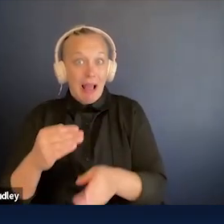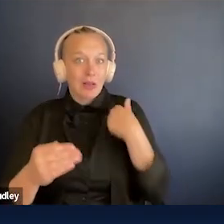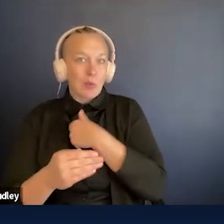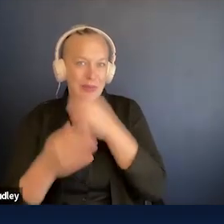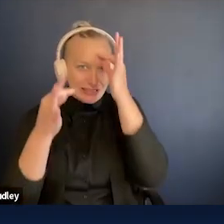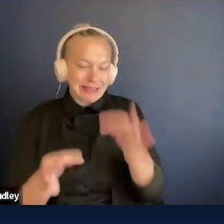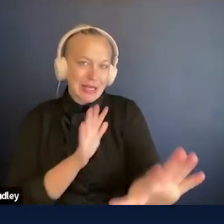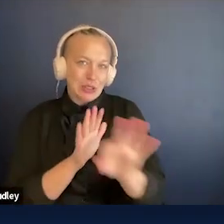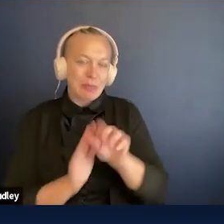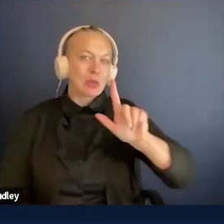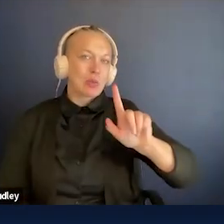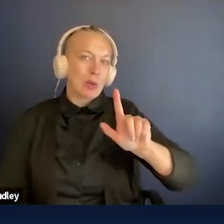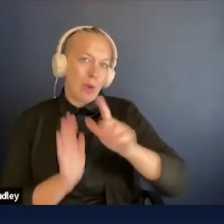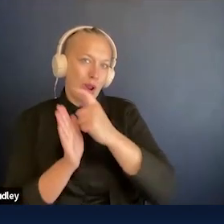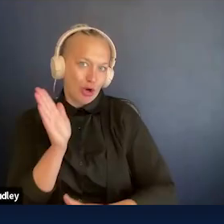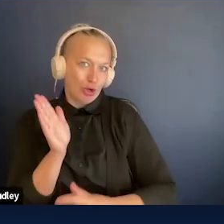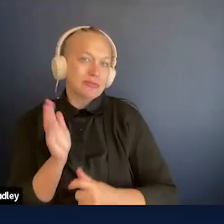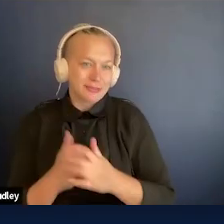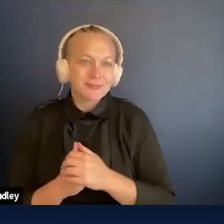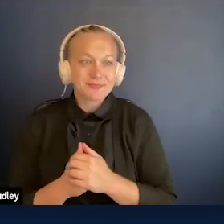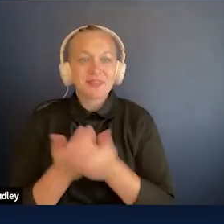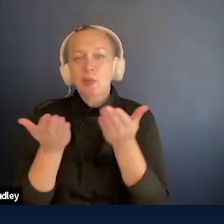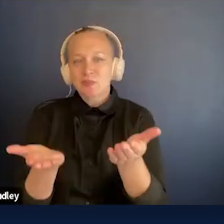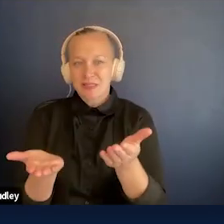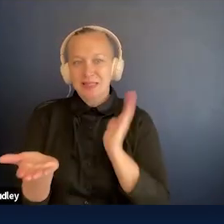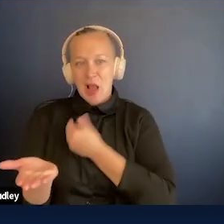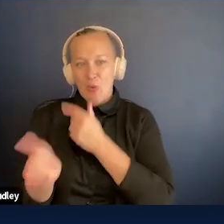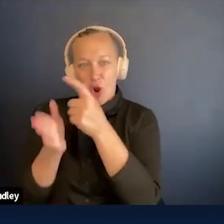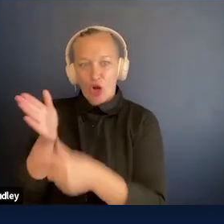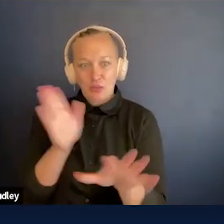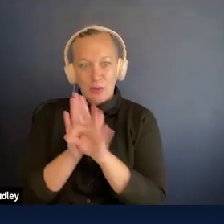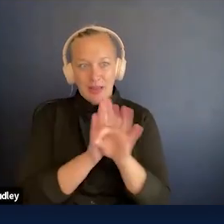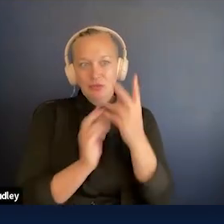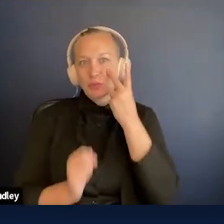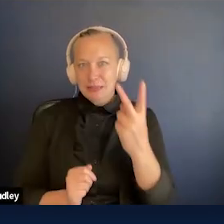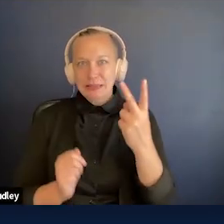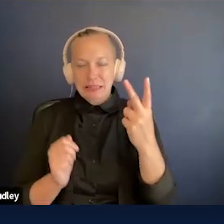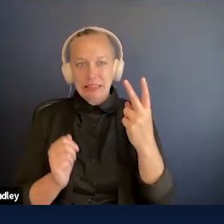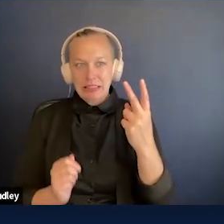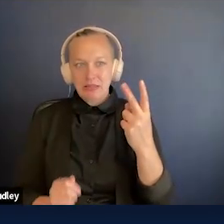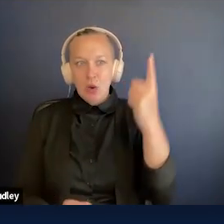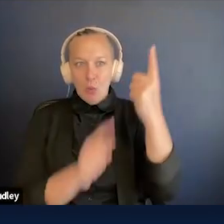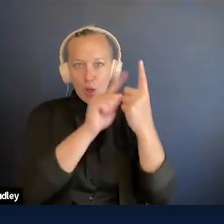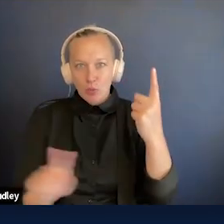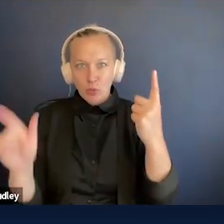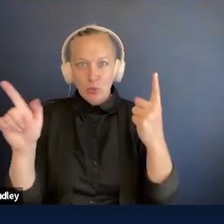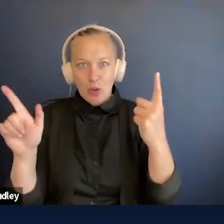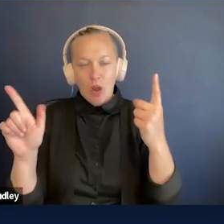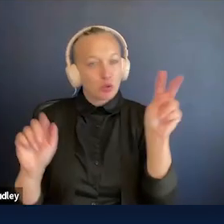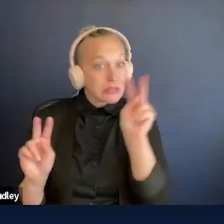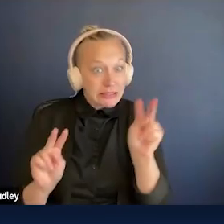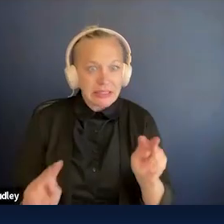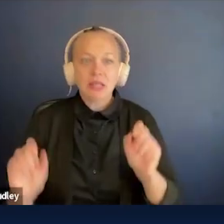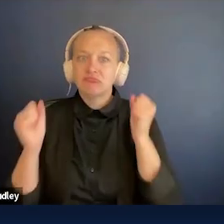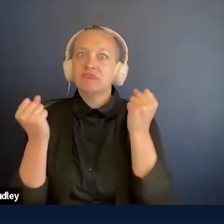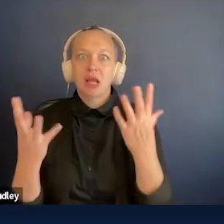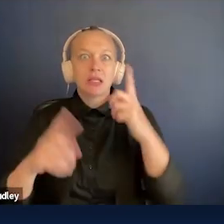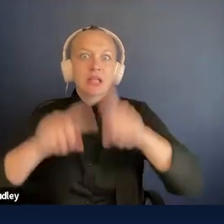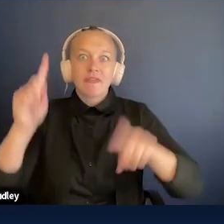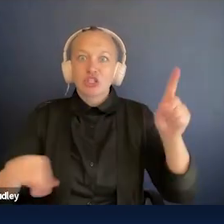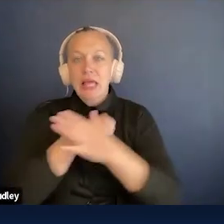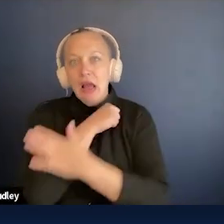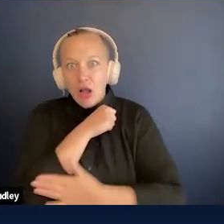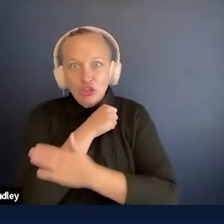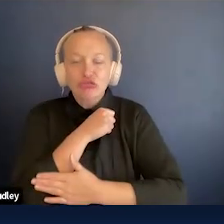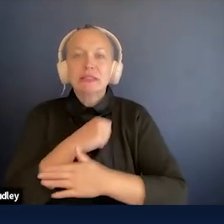And this is just a slide of all the articles that we decided to include, and… Uh, if you skim it, you can see there is a diversity of countries on the, um, papers.